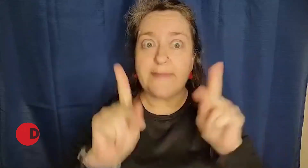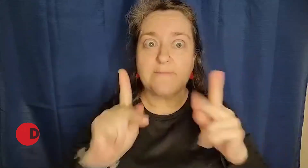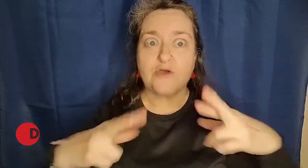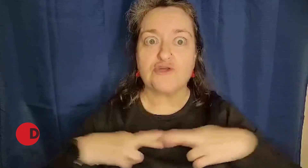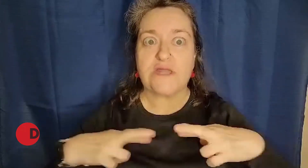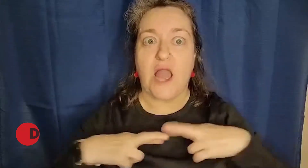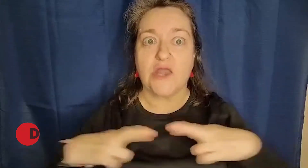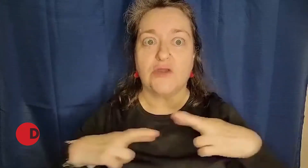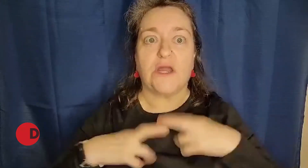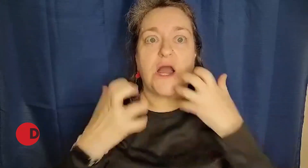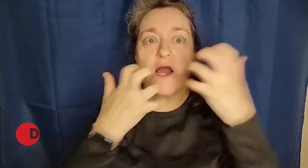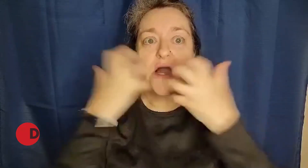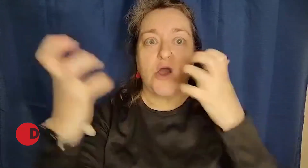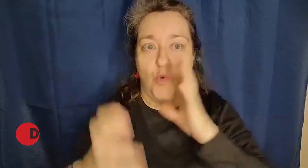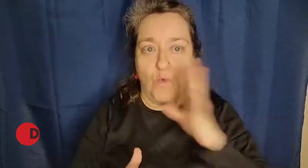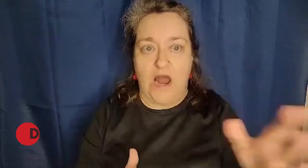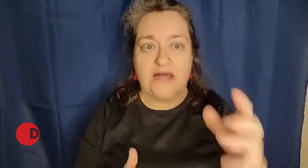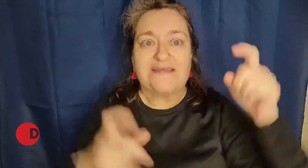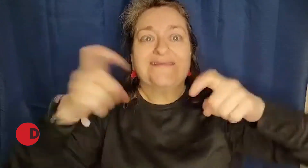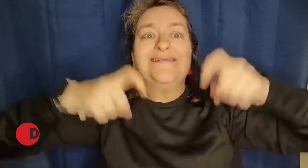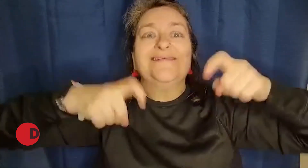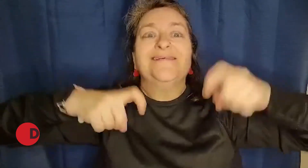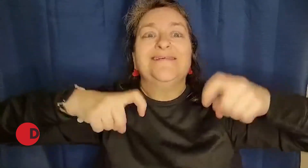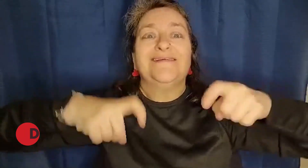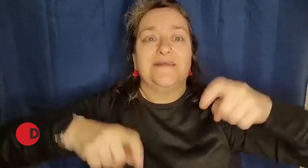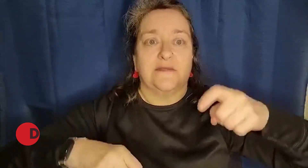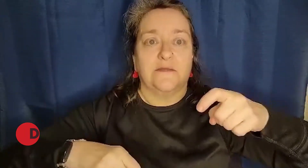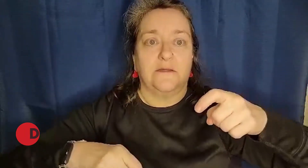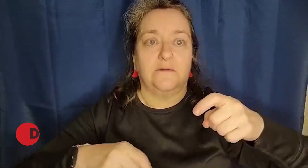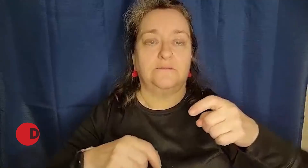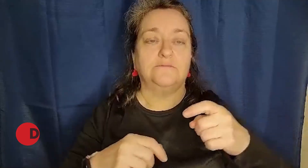workers because many are retiring.